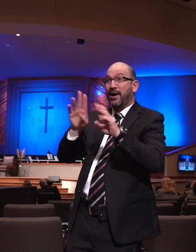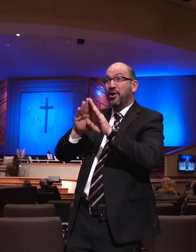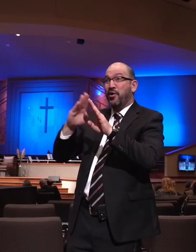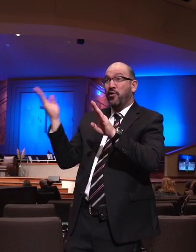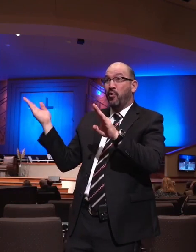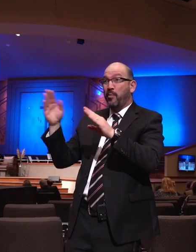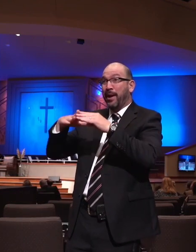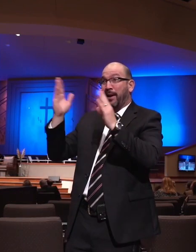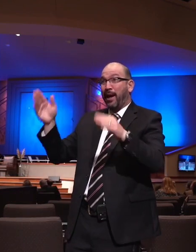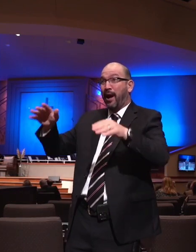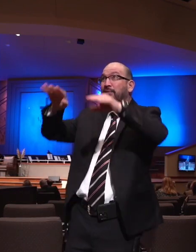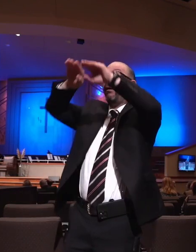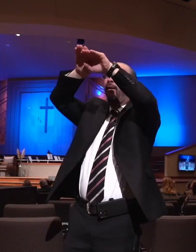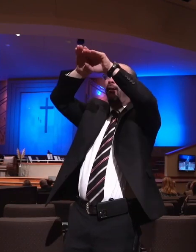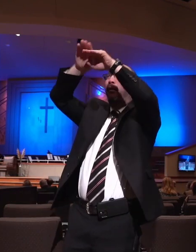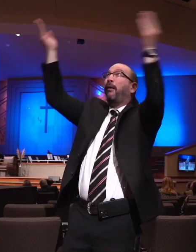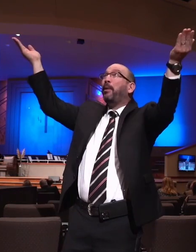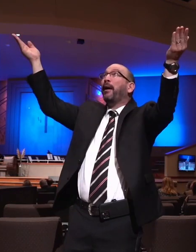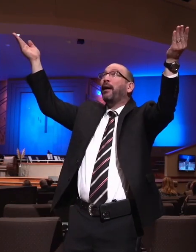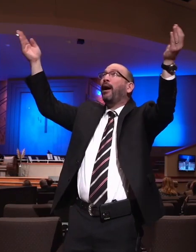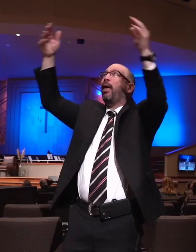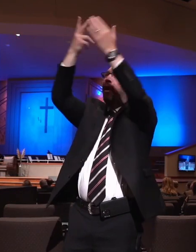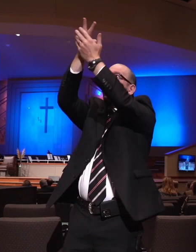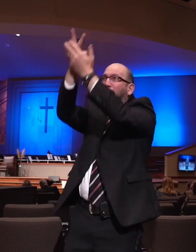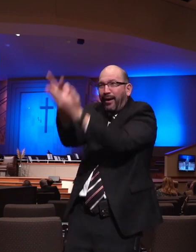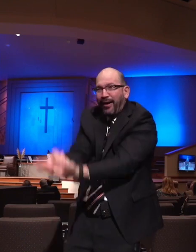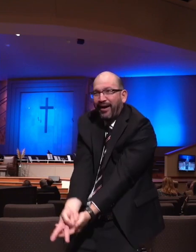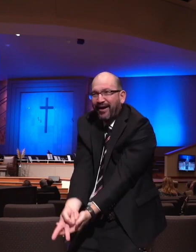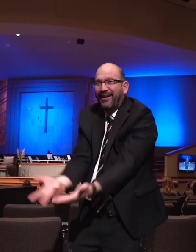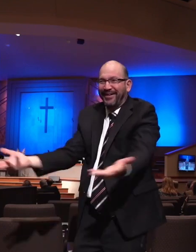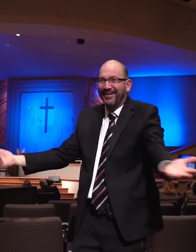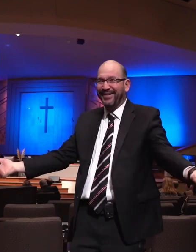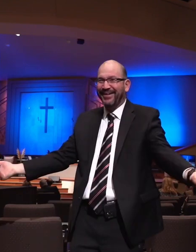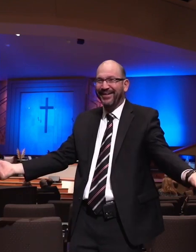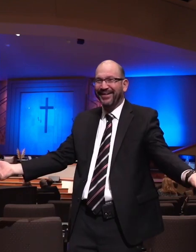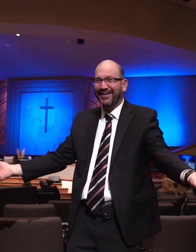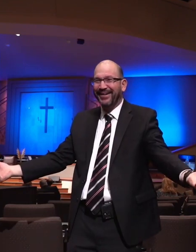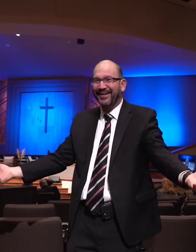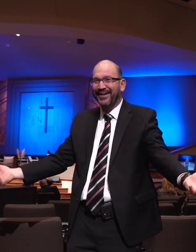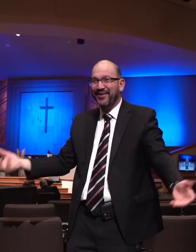they literally opened the house that was open house day that was an open